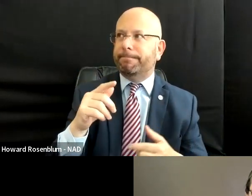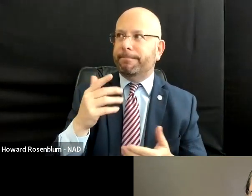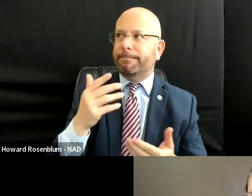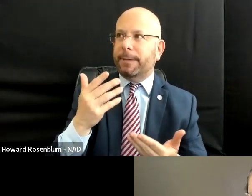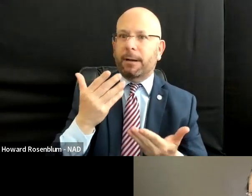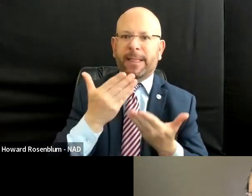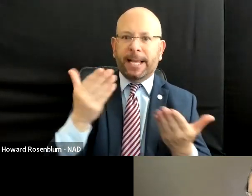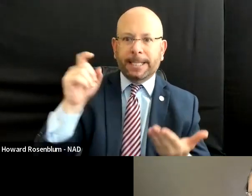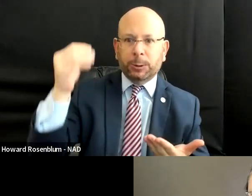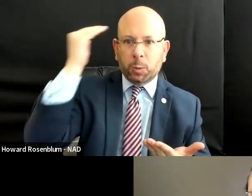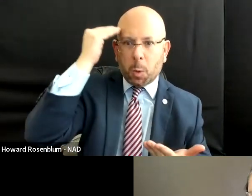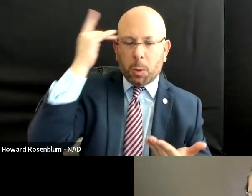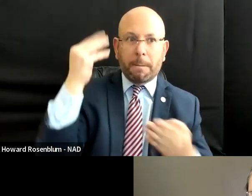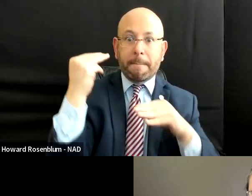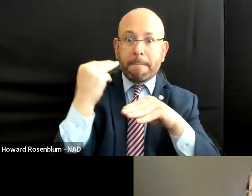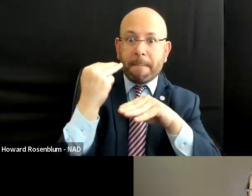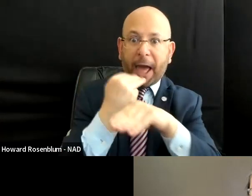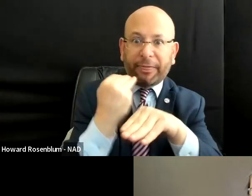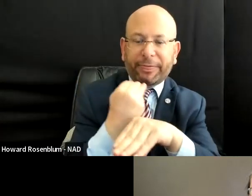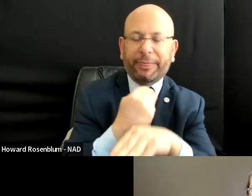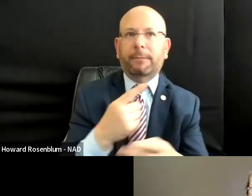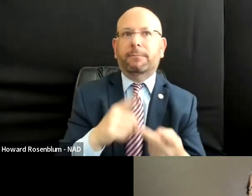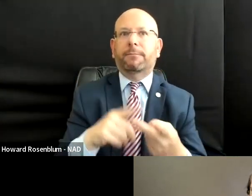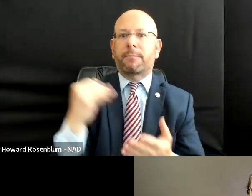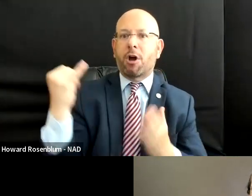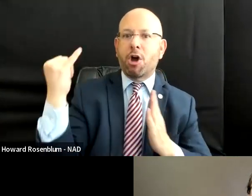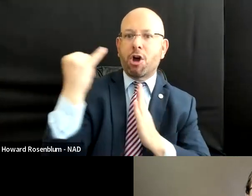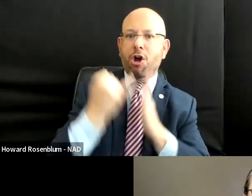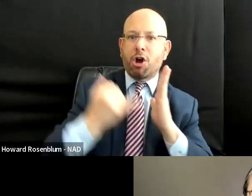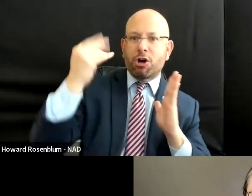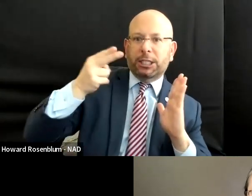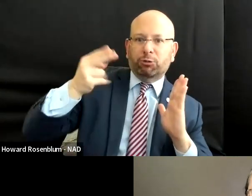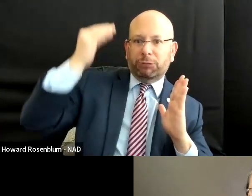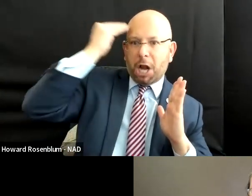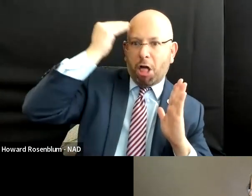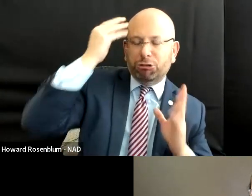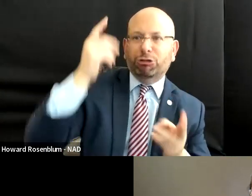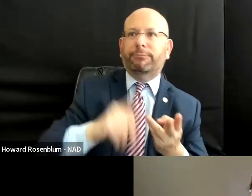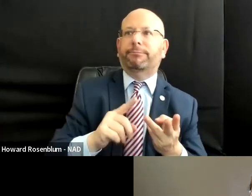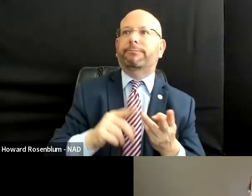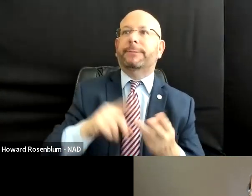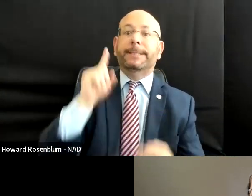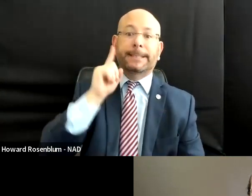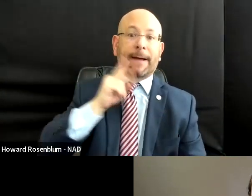of hearing students across the nation will compete